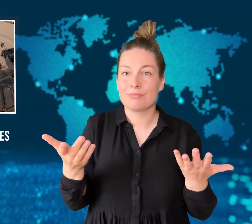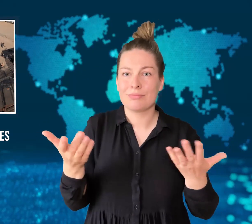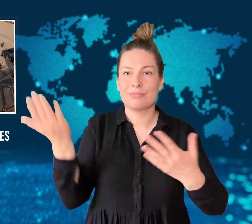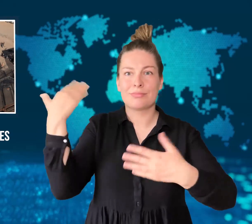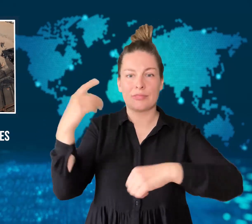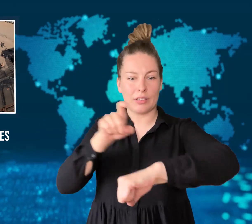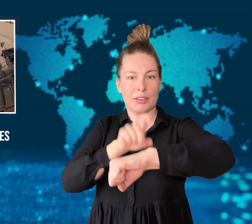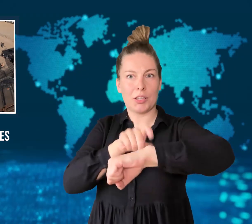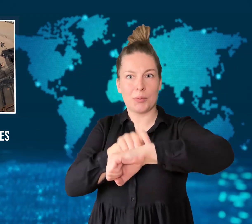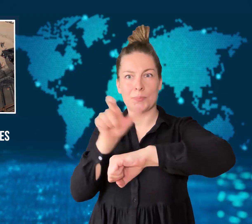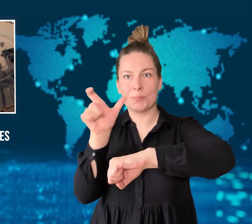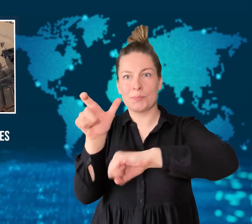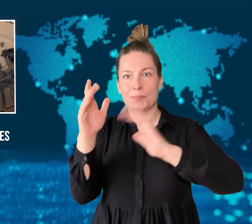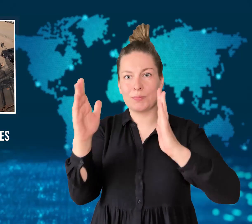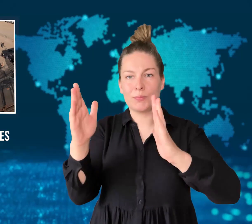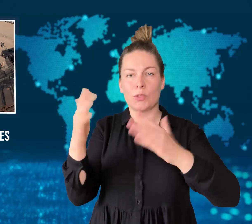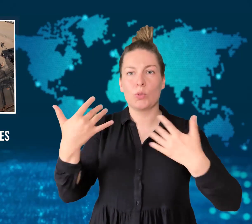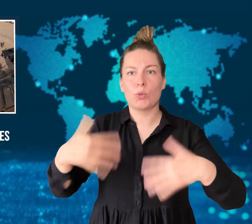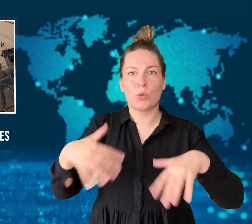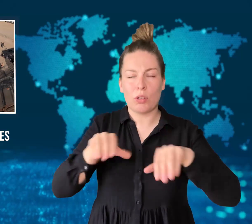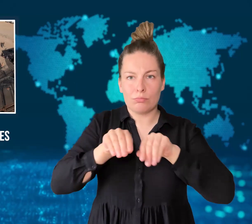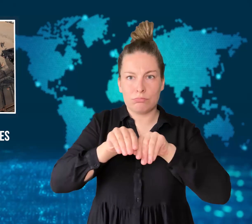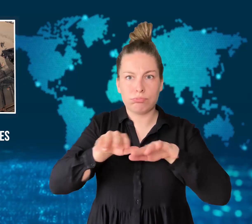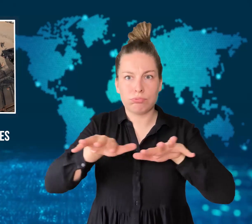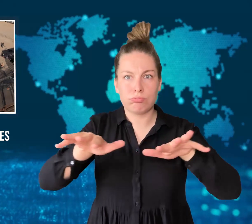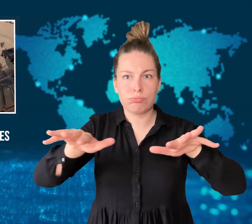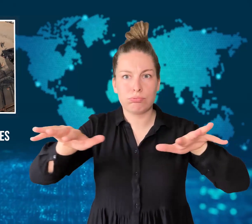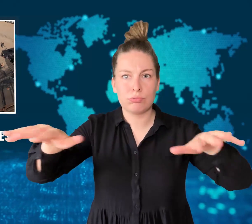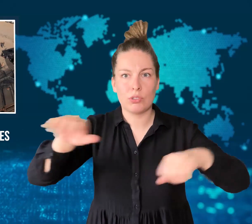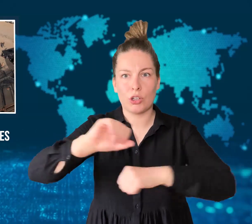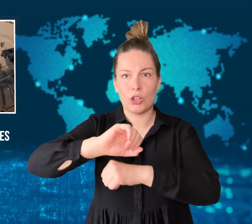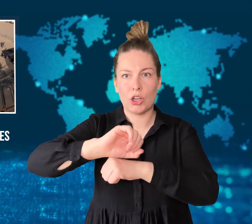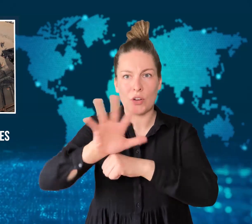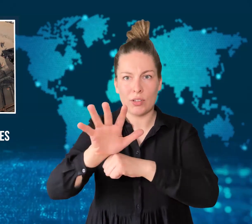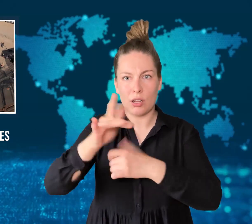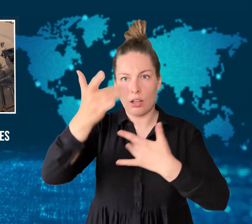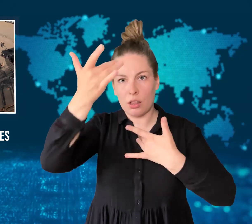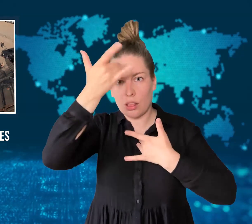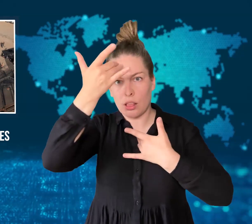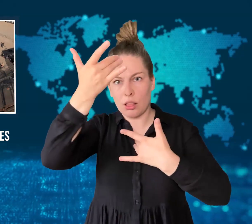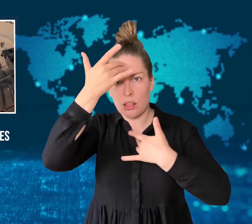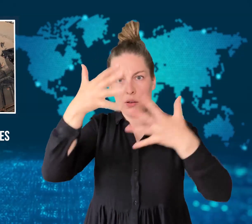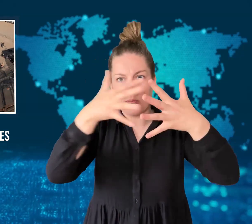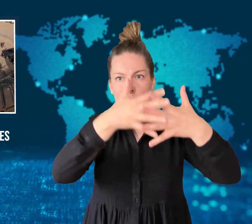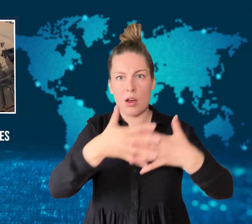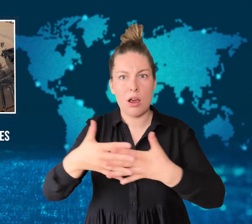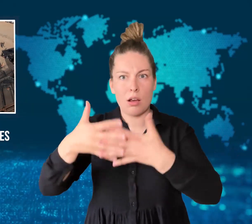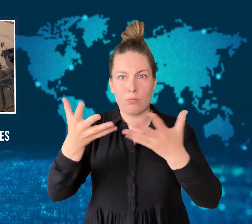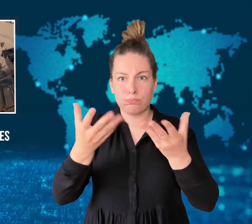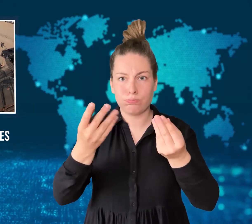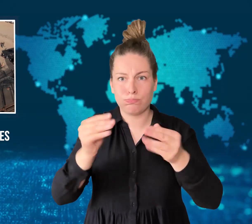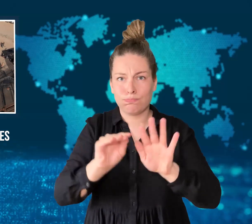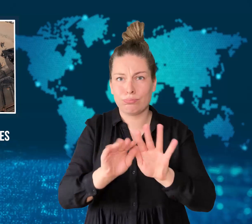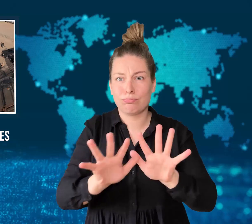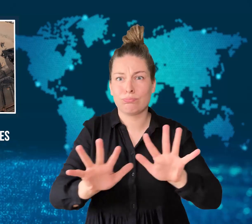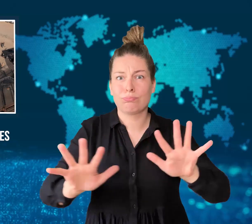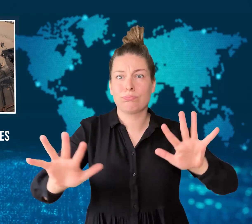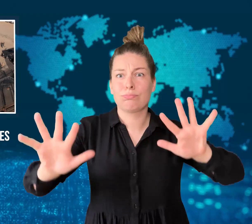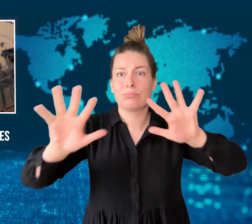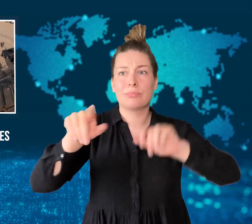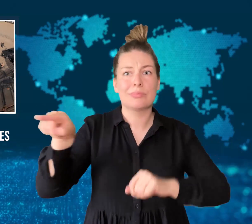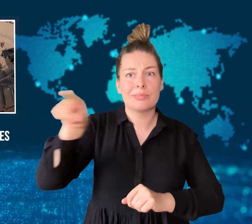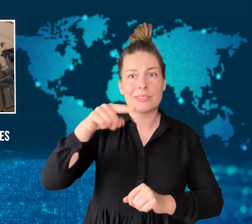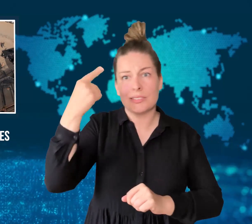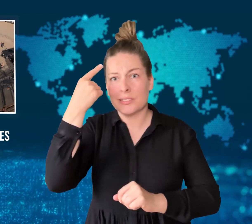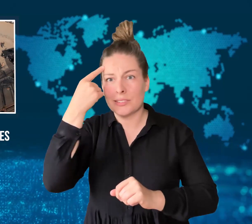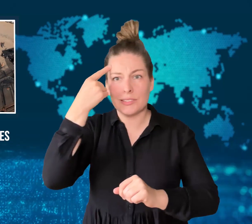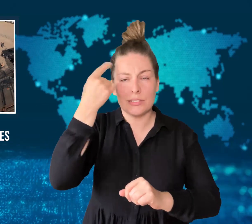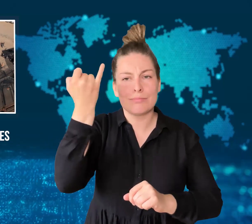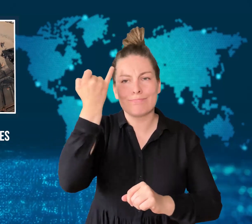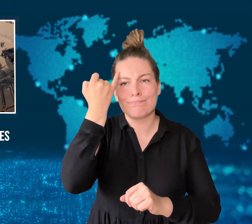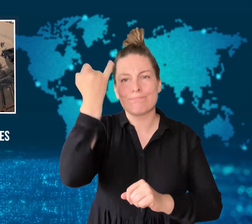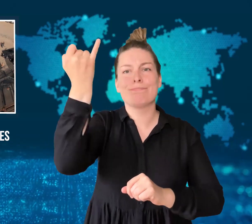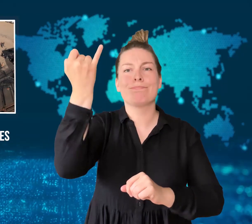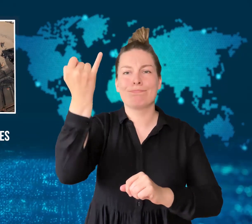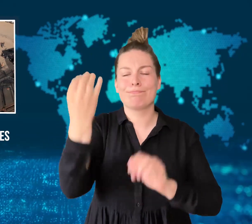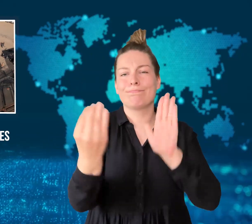during COVID-19 to keep the virus from spreading across the US's southern border.